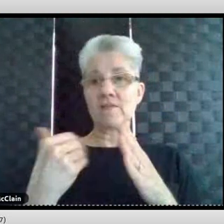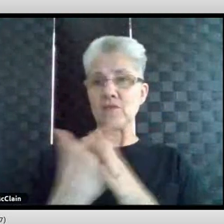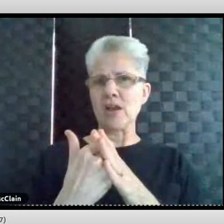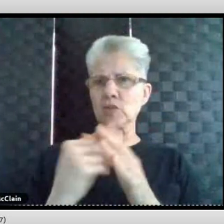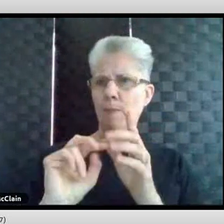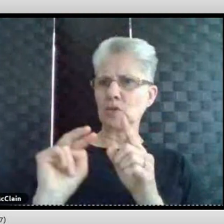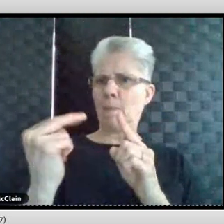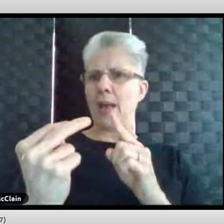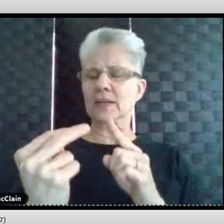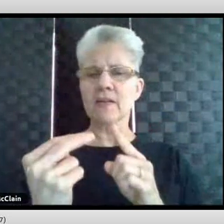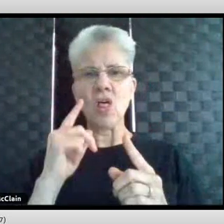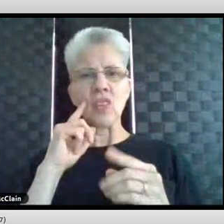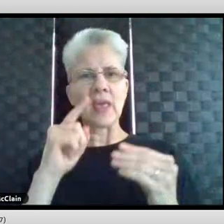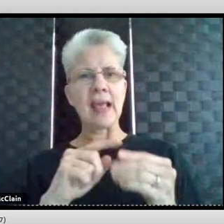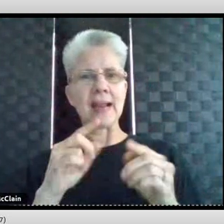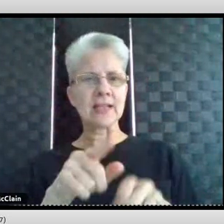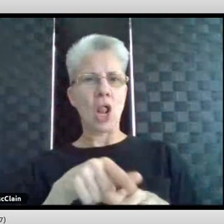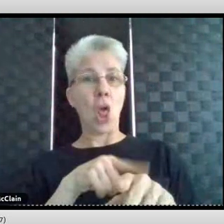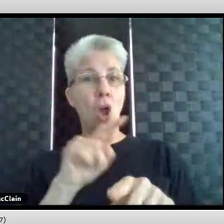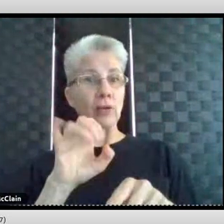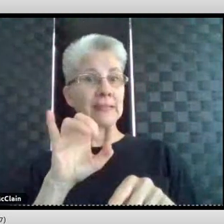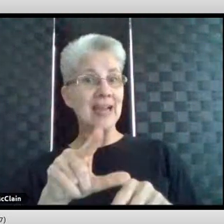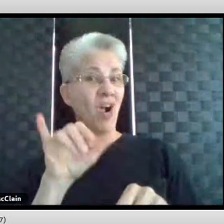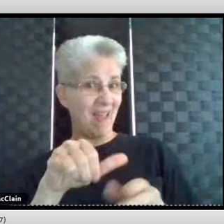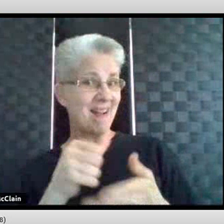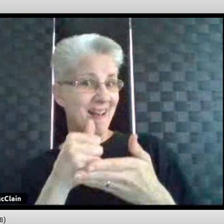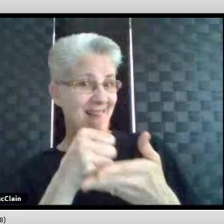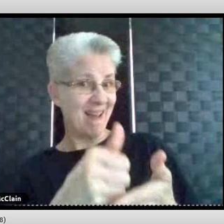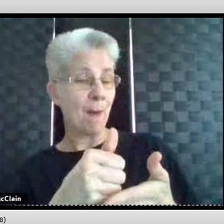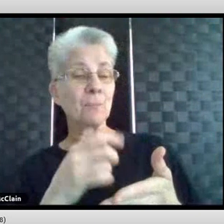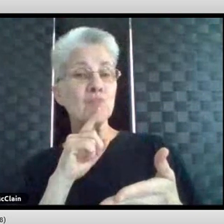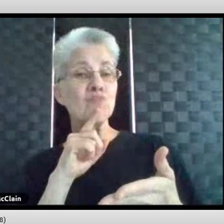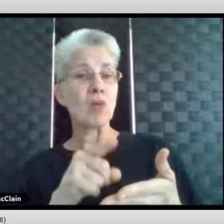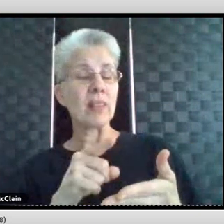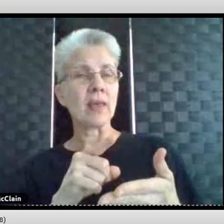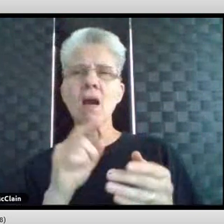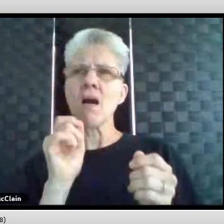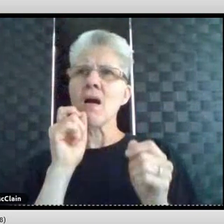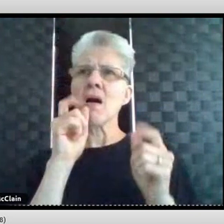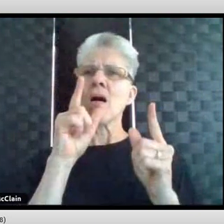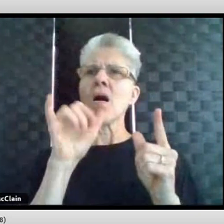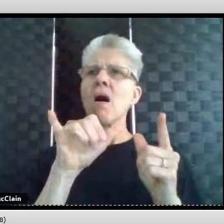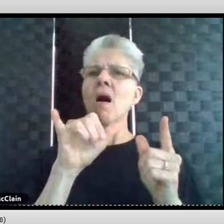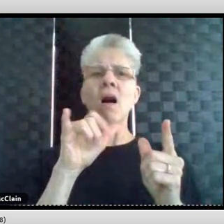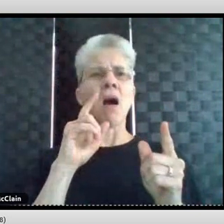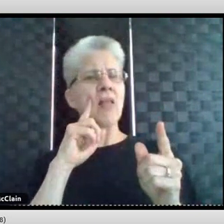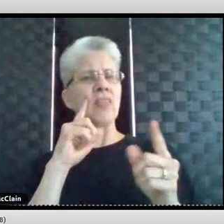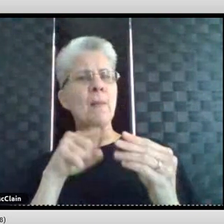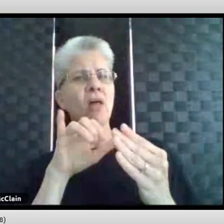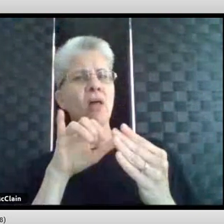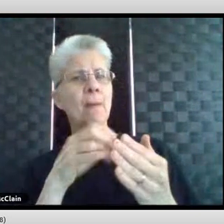as in thinking of it as a long tail, it can actually open our eyes to things we had never thought about before.